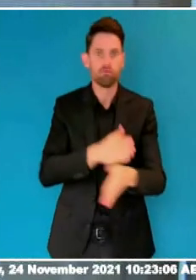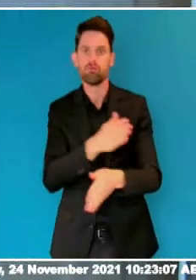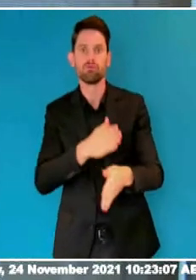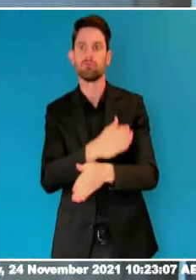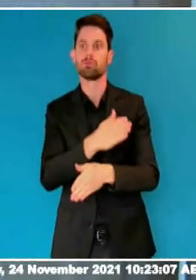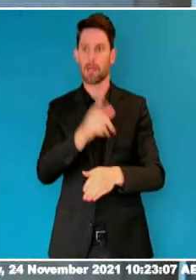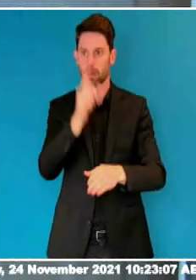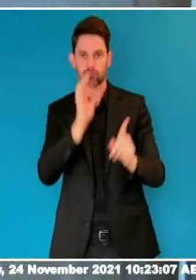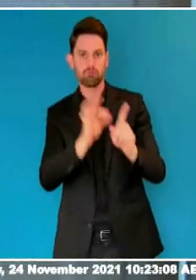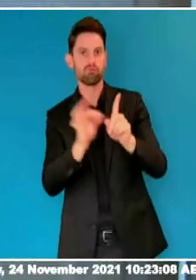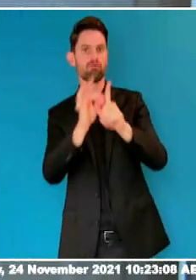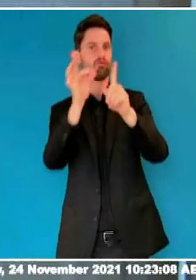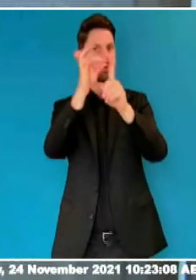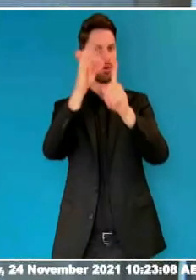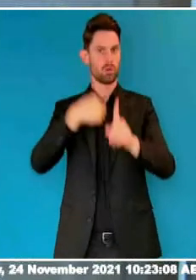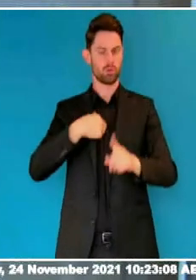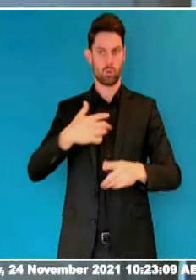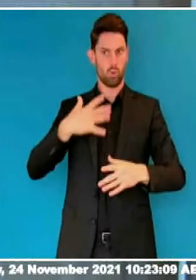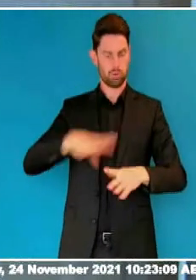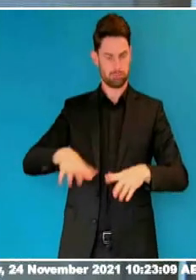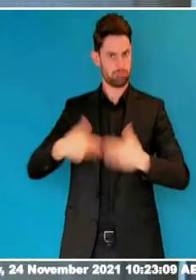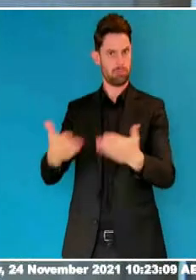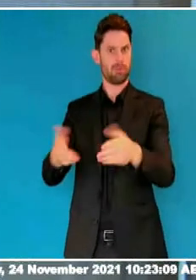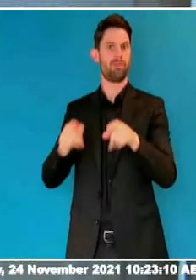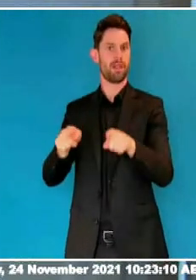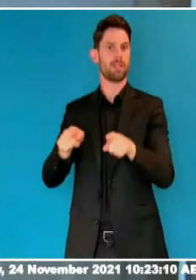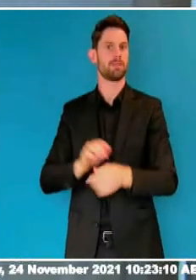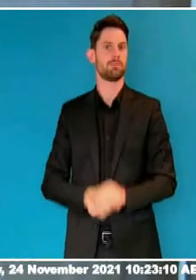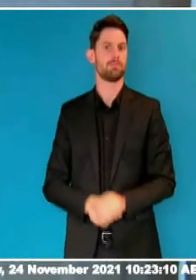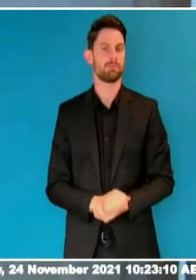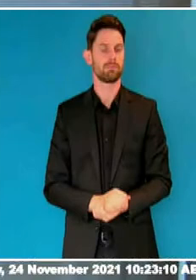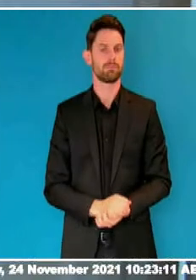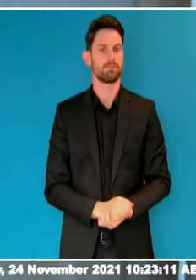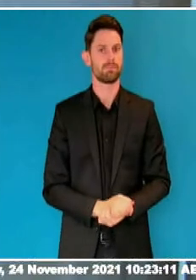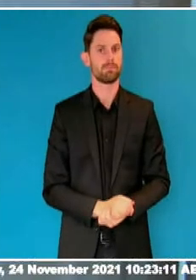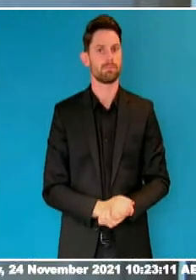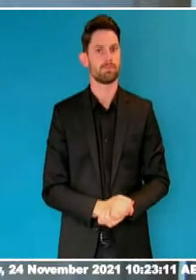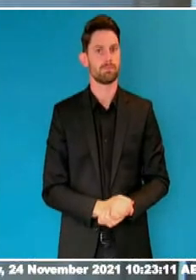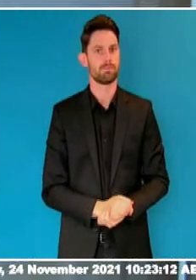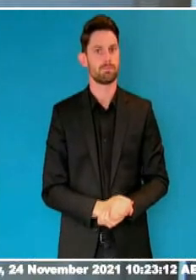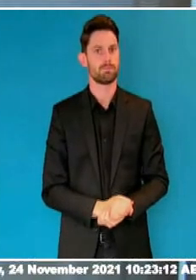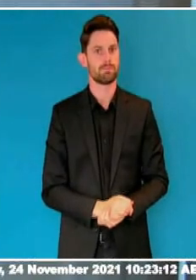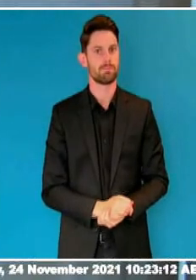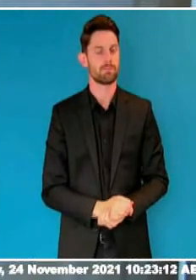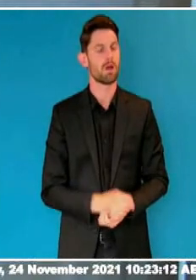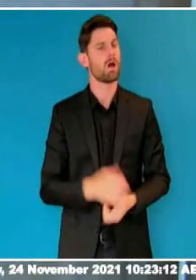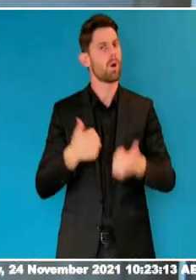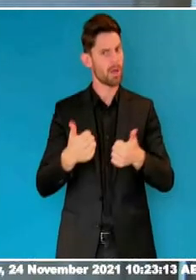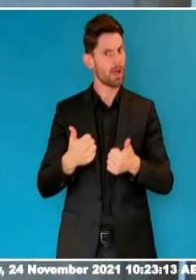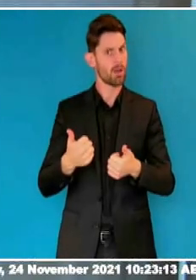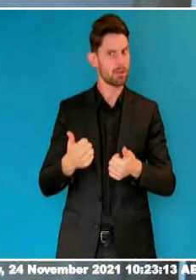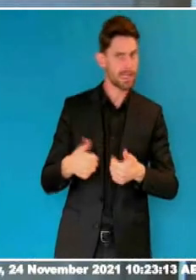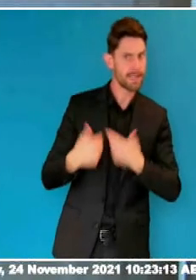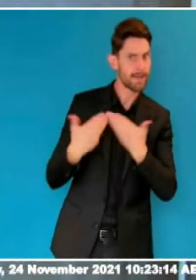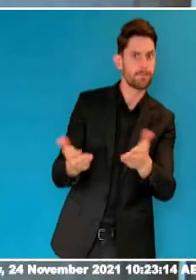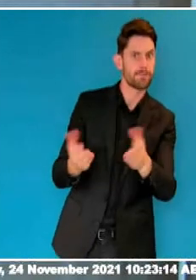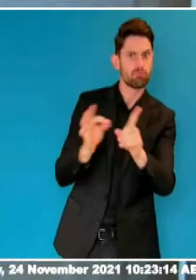their careers. MS DOWSETT: In terms of progressing their careers, how do you know if